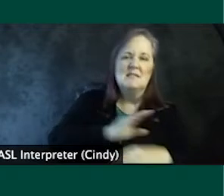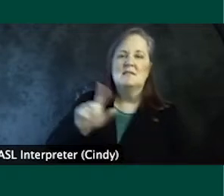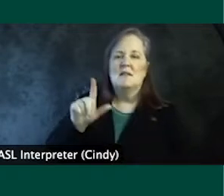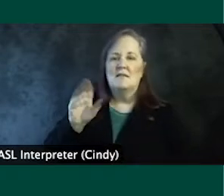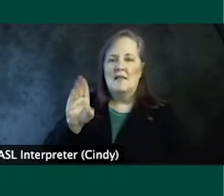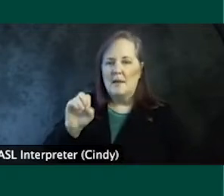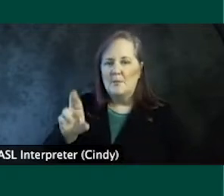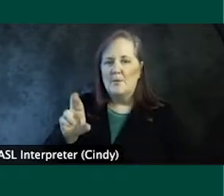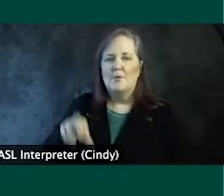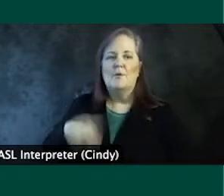How do you define severely disabled?